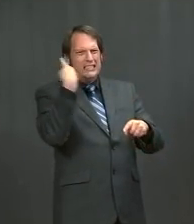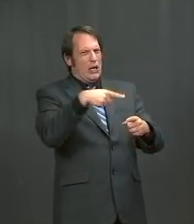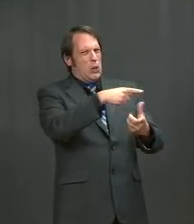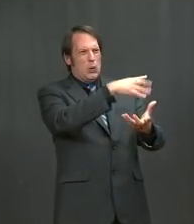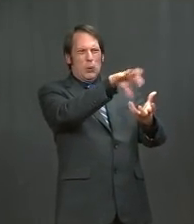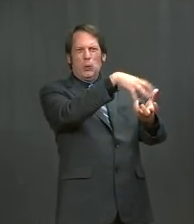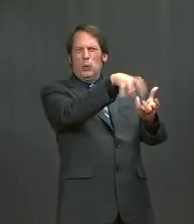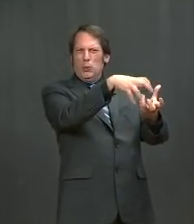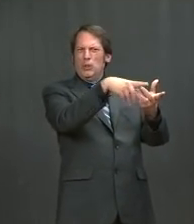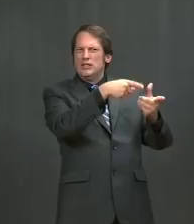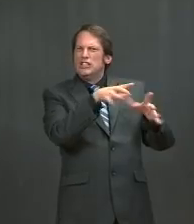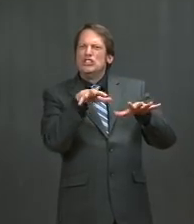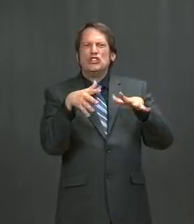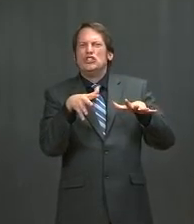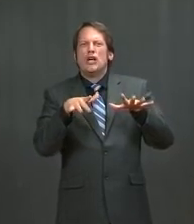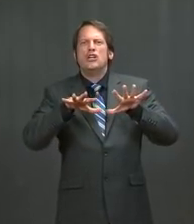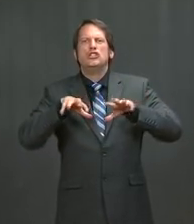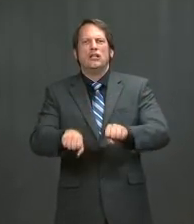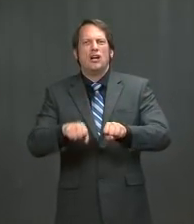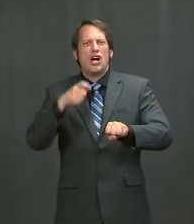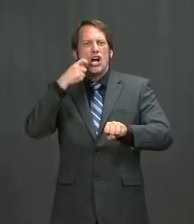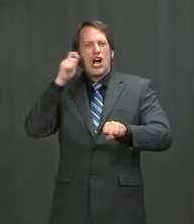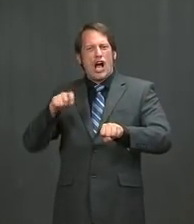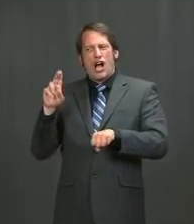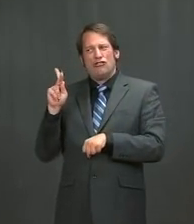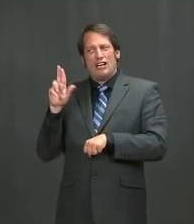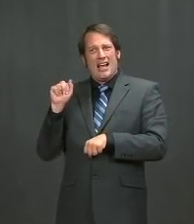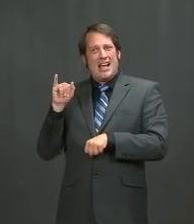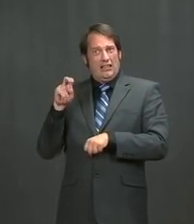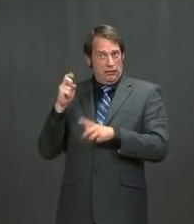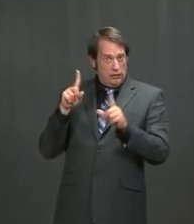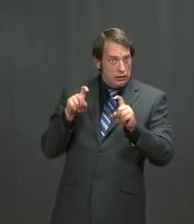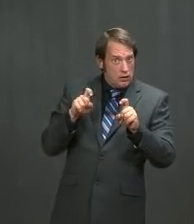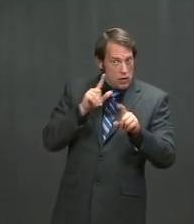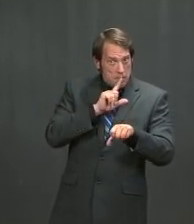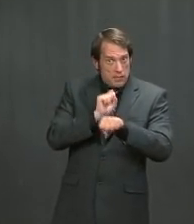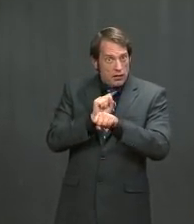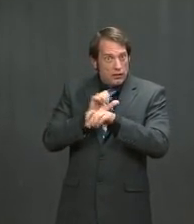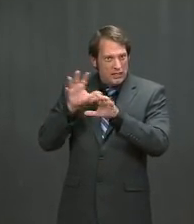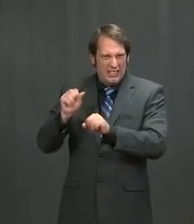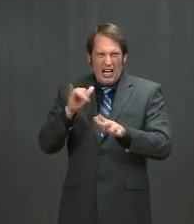That's something we're watching closely. Of course, we're aware of their -- of the Ukrainian military reports